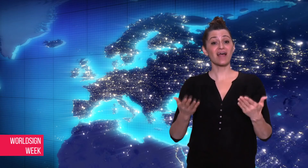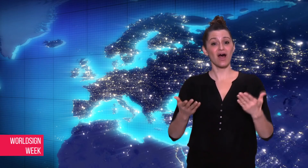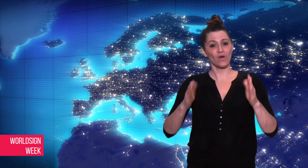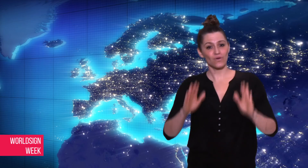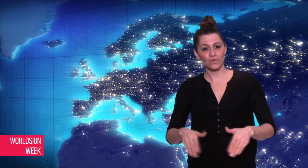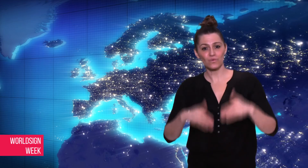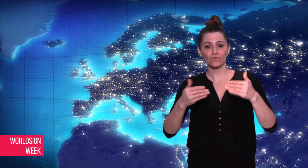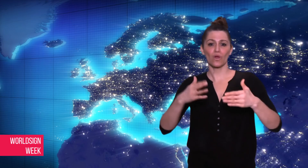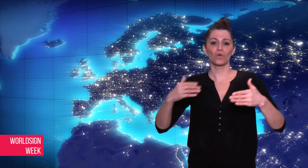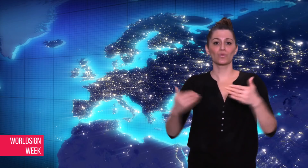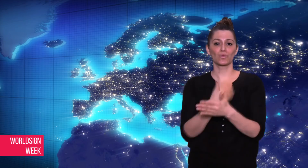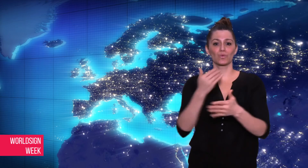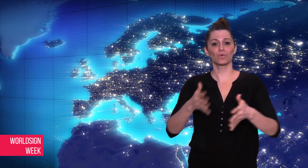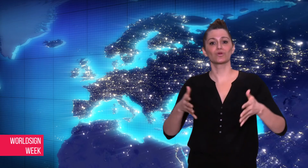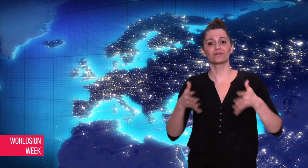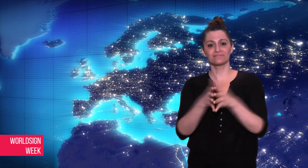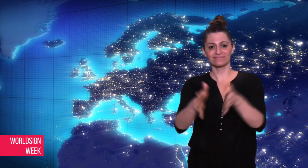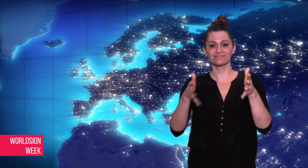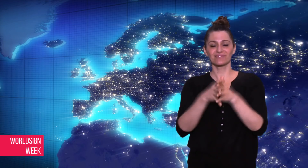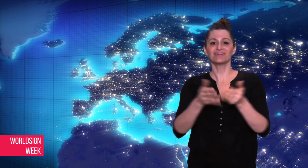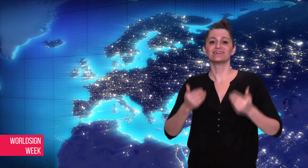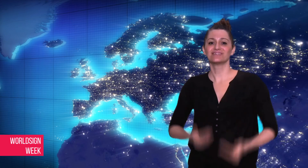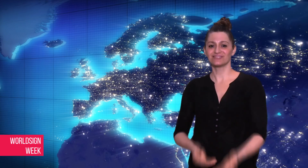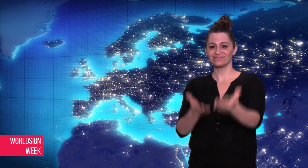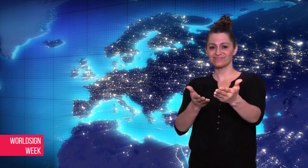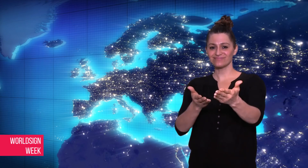Now, let’s go to next story.